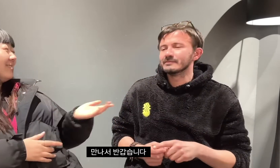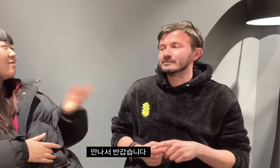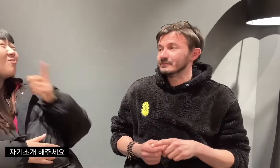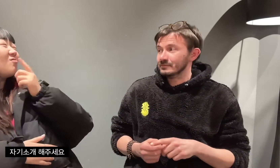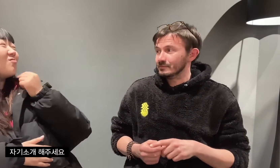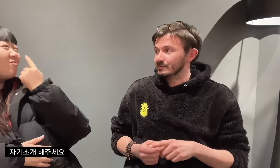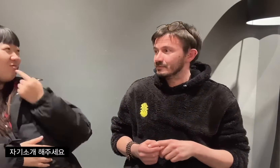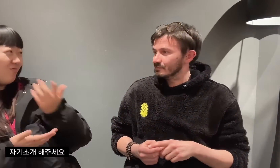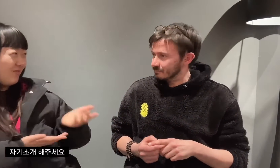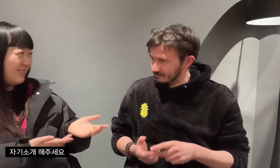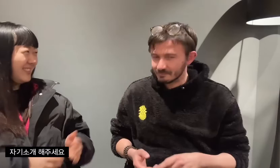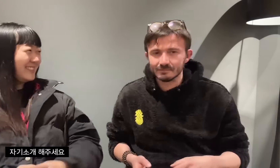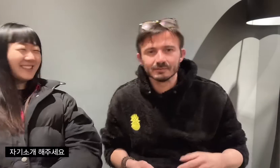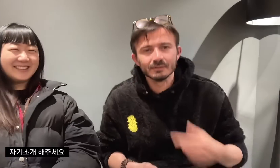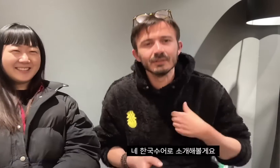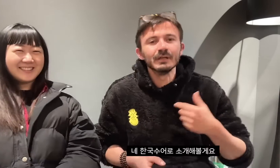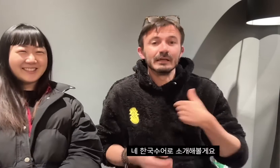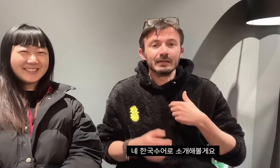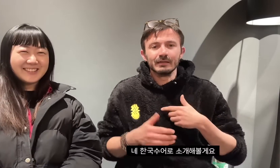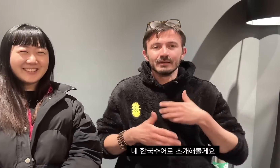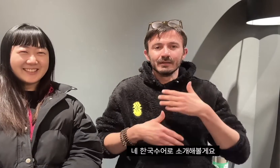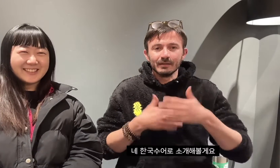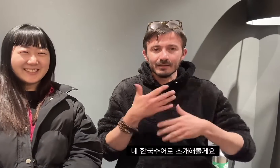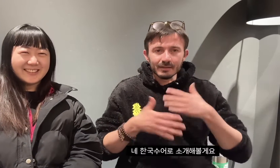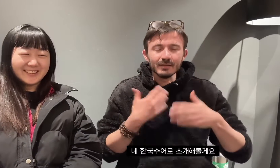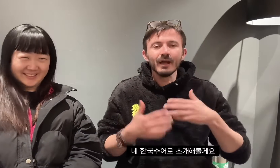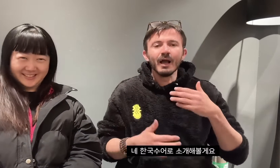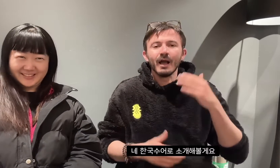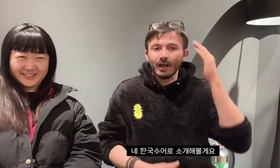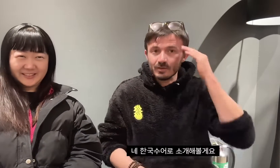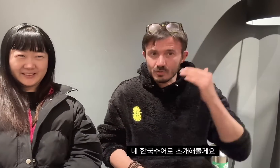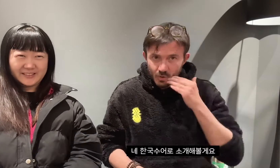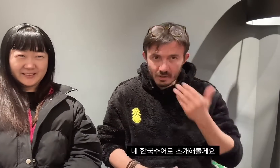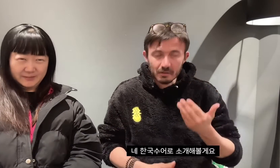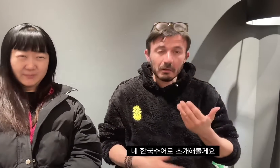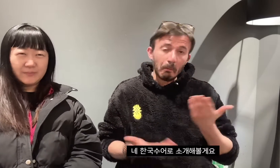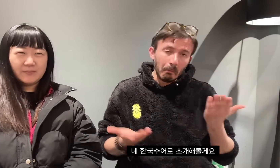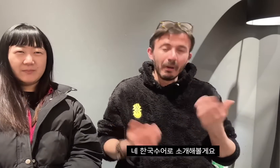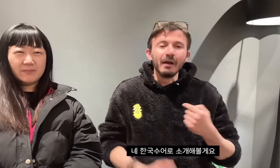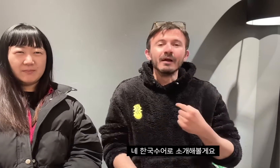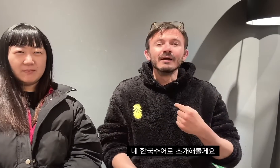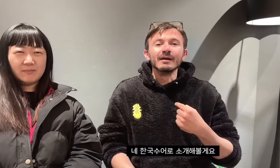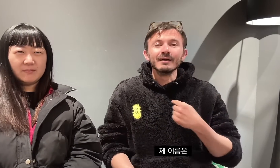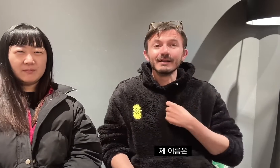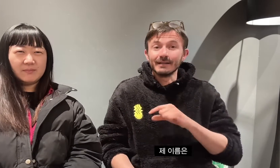Please introduce yourself. I will introduce you in Korean sign language.